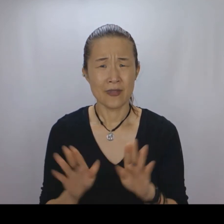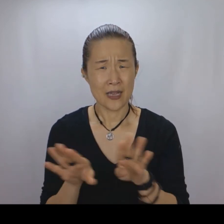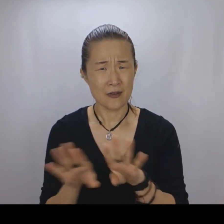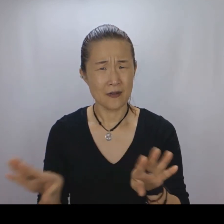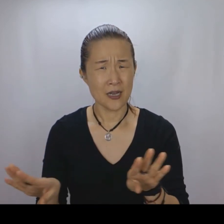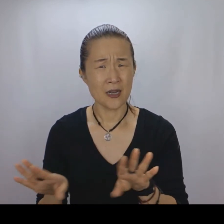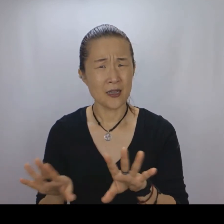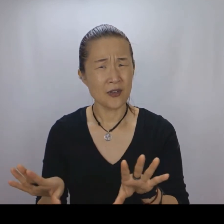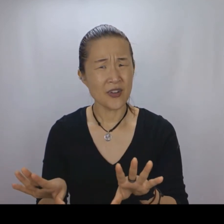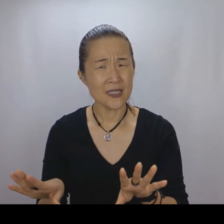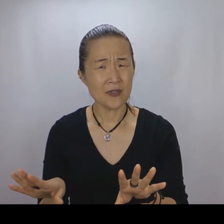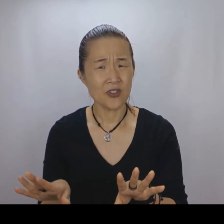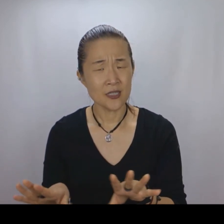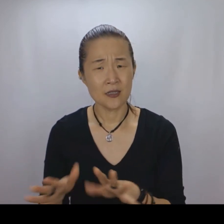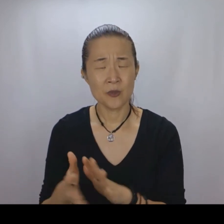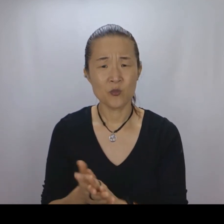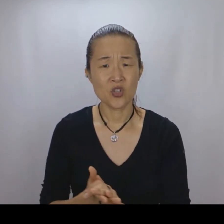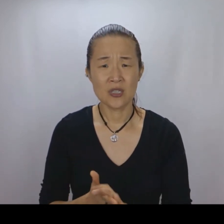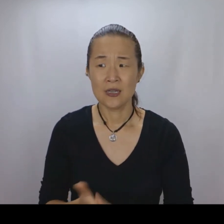if that kind of clarifies it for you a little bit more.